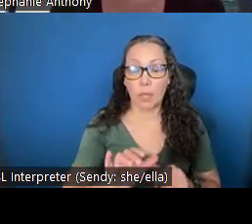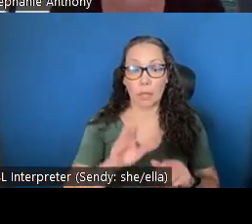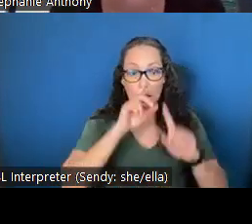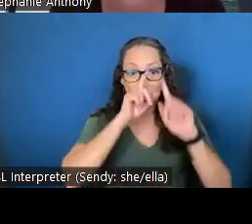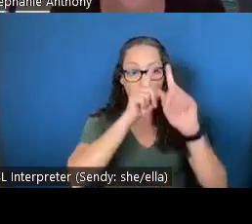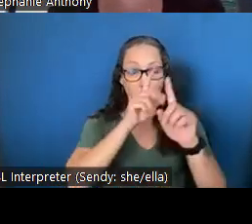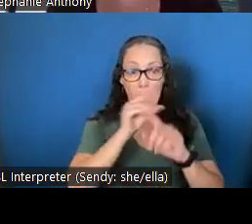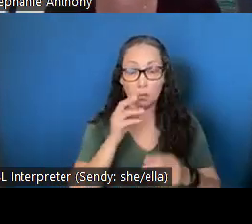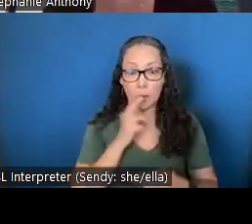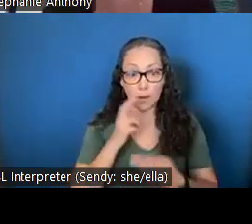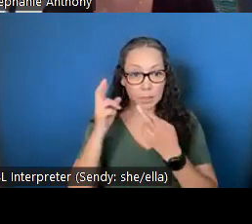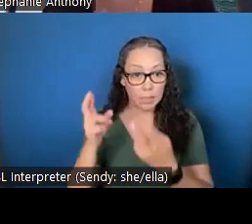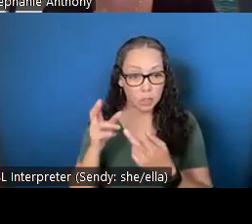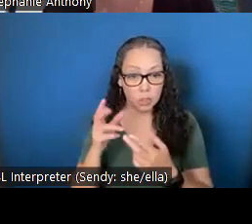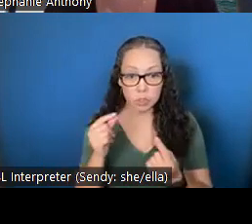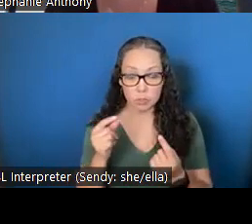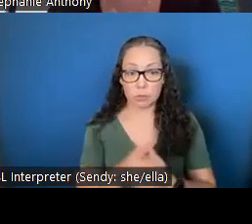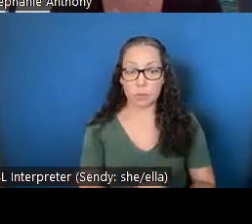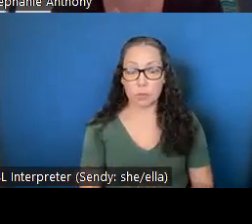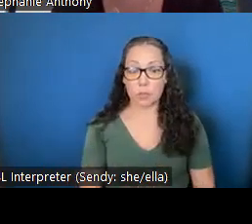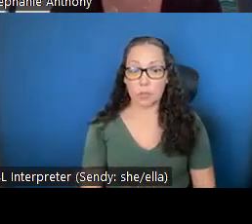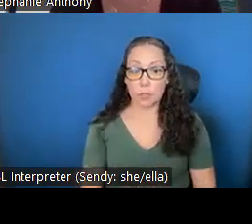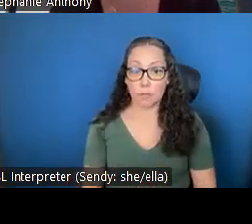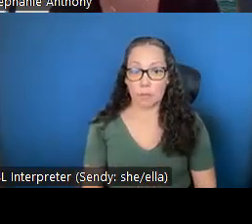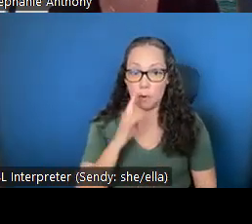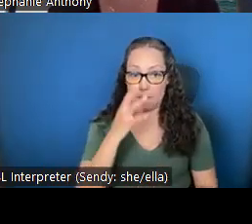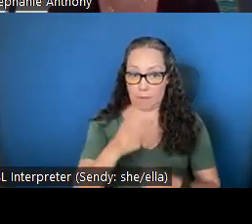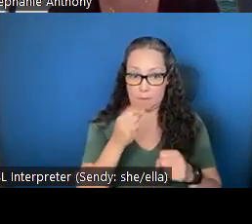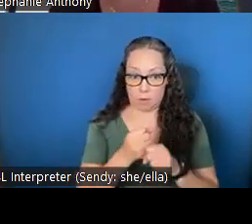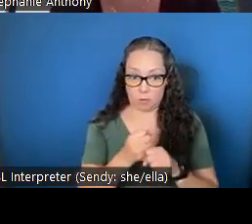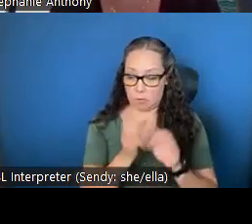trying to achieve on governance and administration over the 5-year period is have shared State